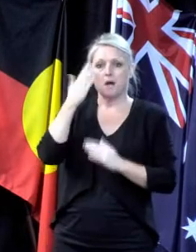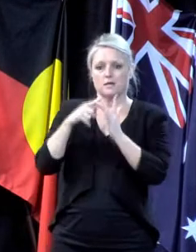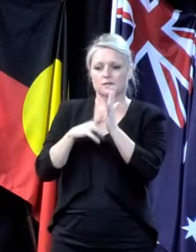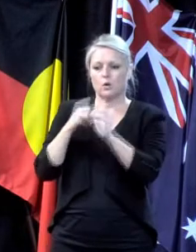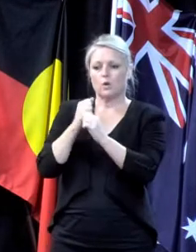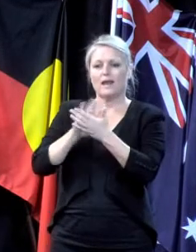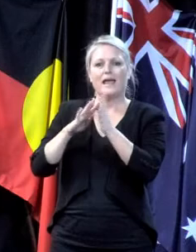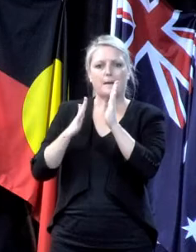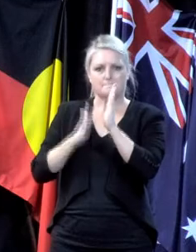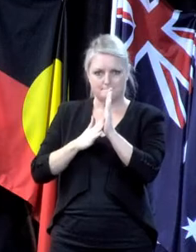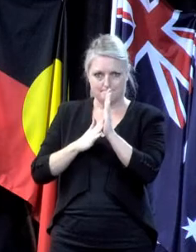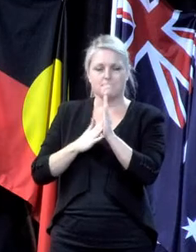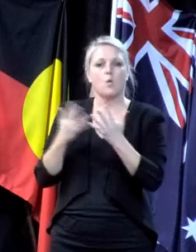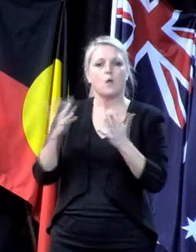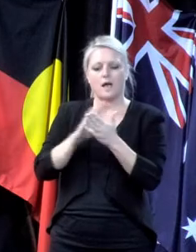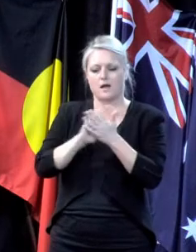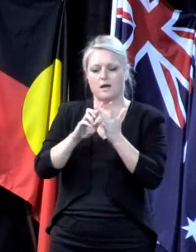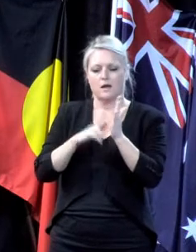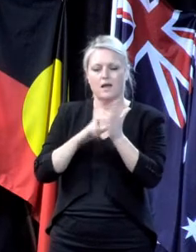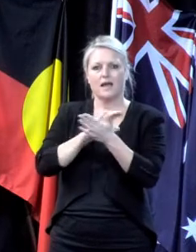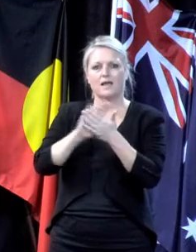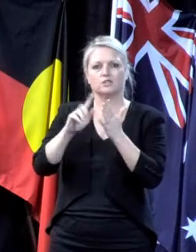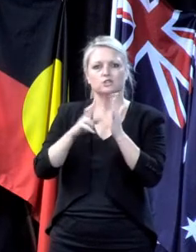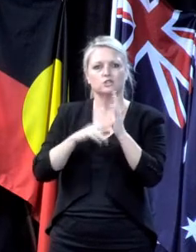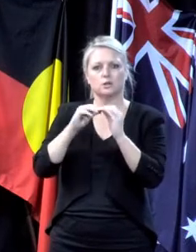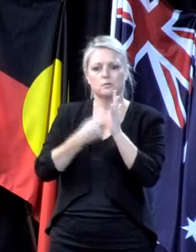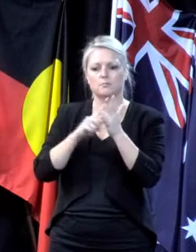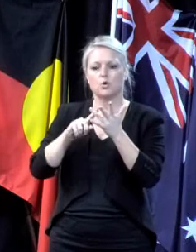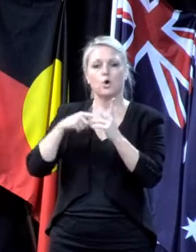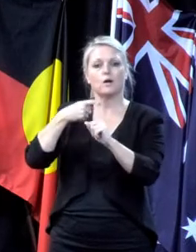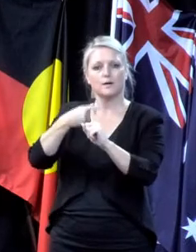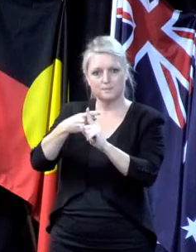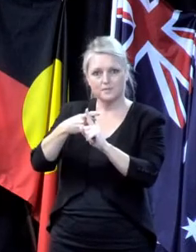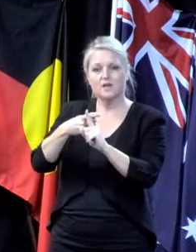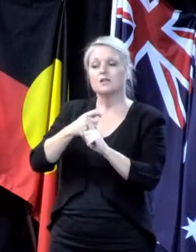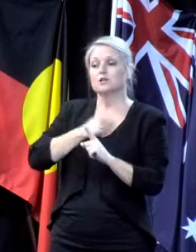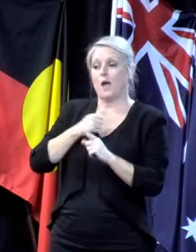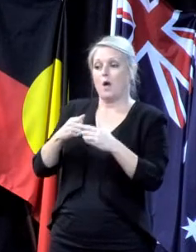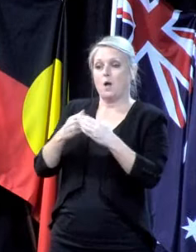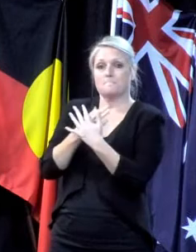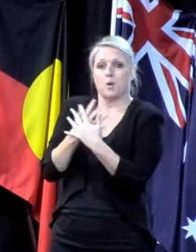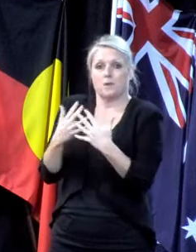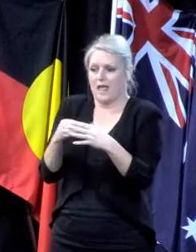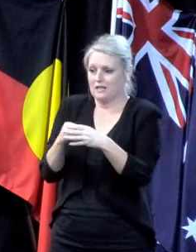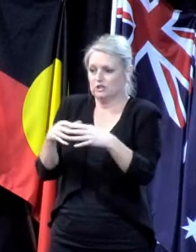The population is ageing and decreasing. And, as a result, the school’s enrolment numbers are decreasing.